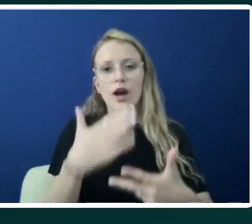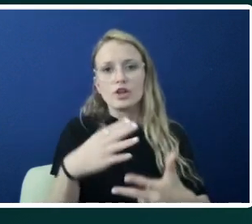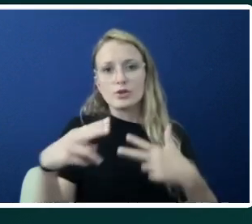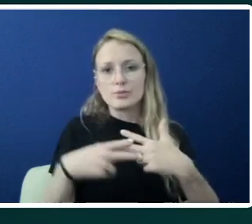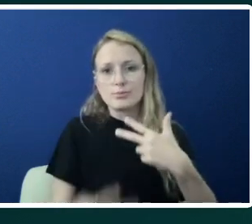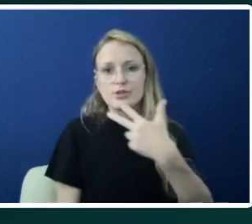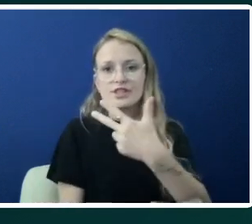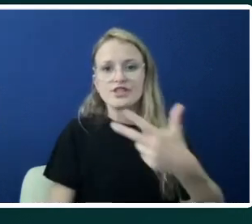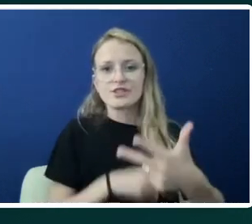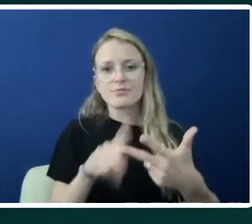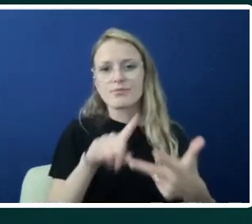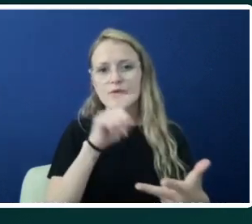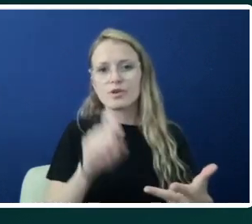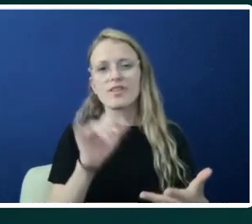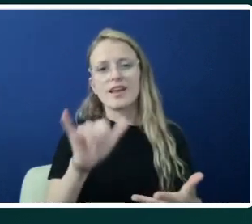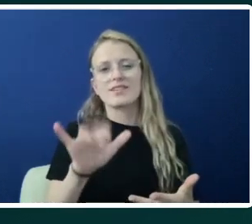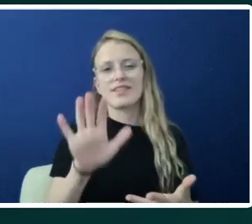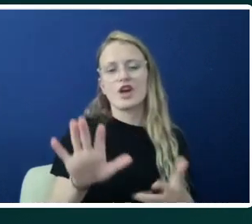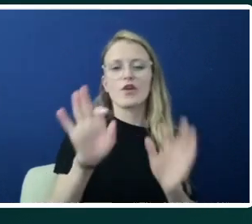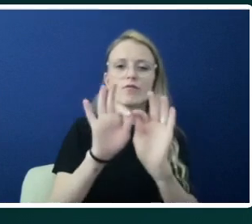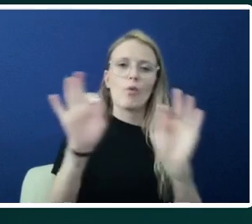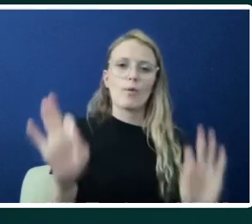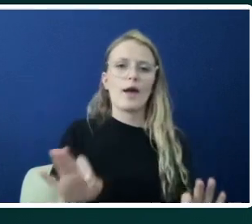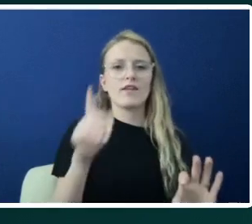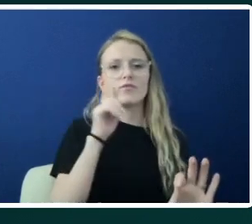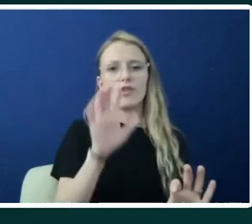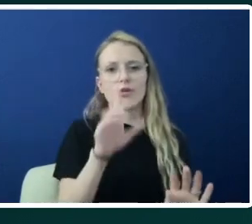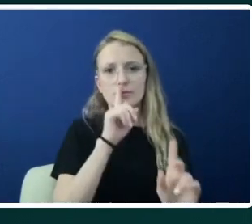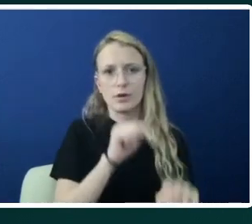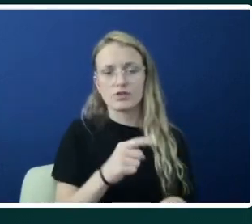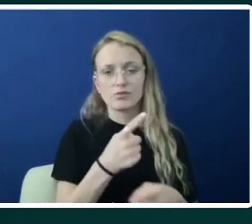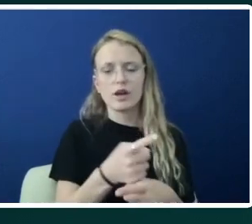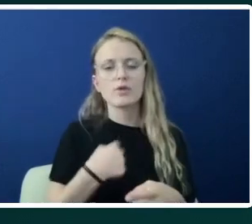the format for the response. So, you know, we wanted them to start off with, you know,